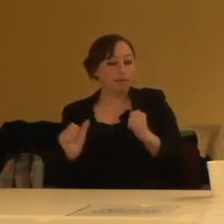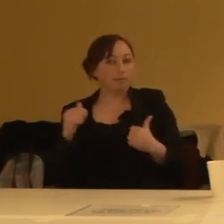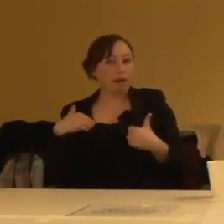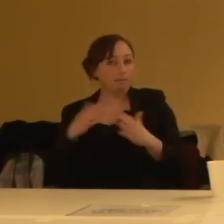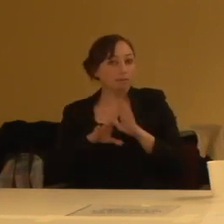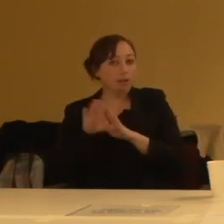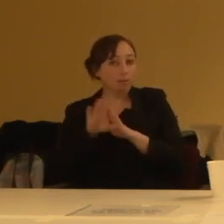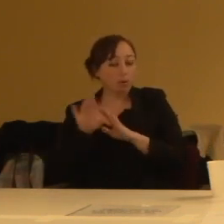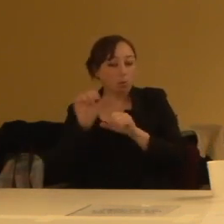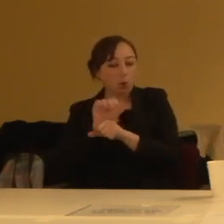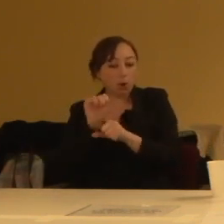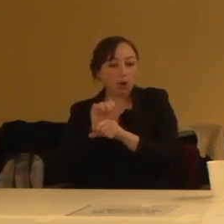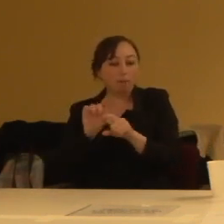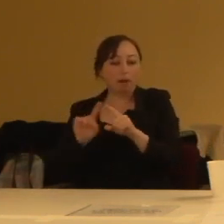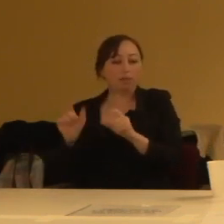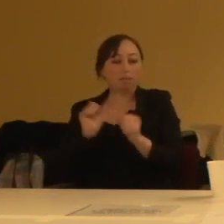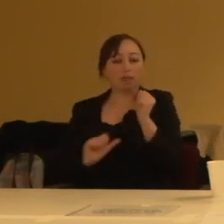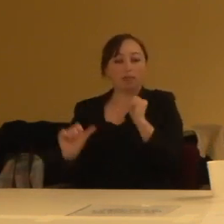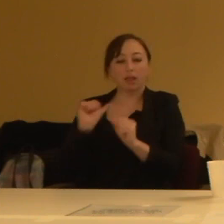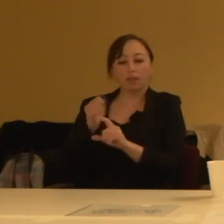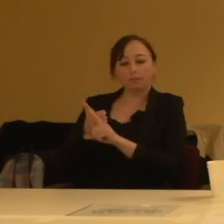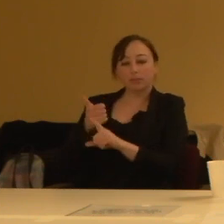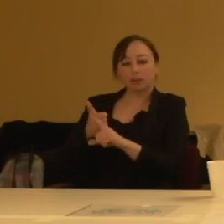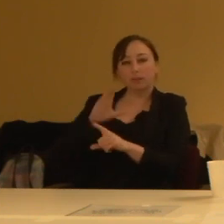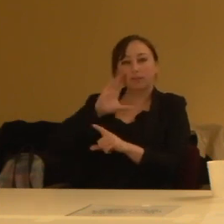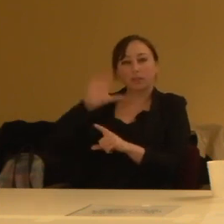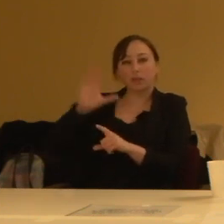plays that have never been produced fully at any theater.